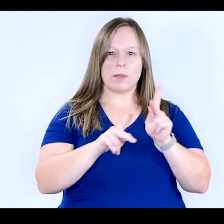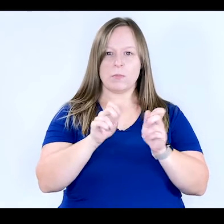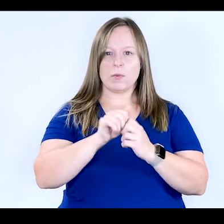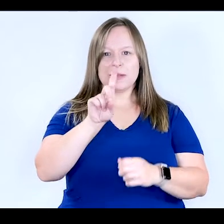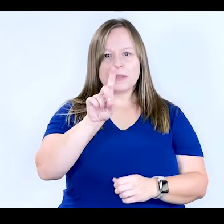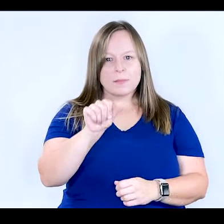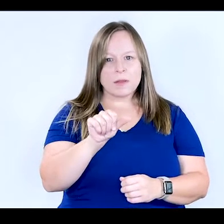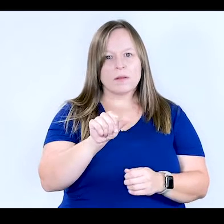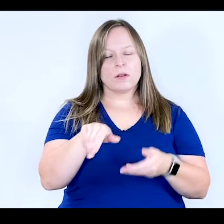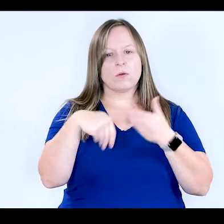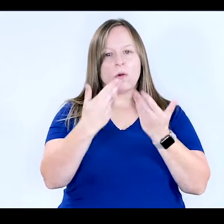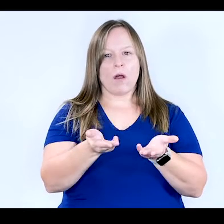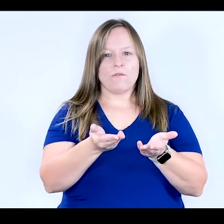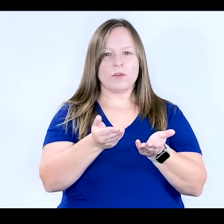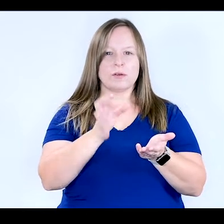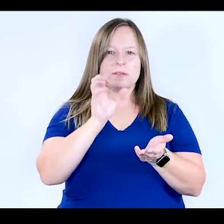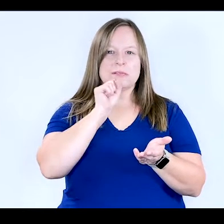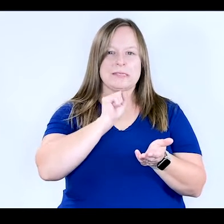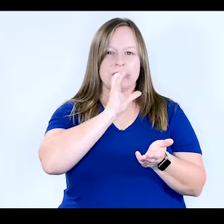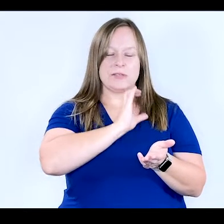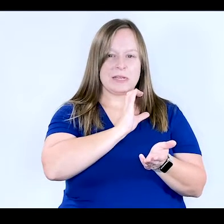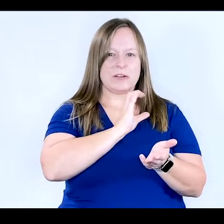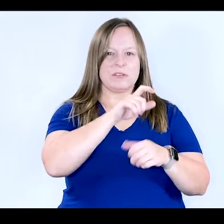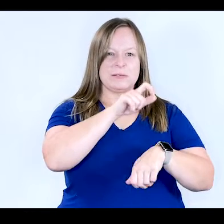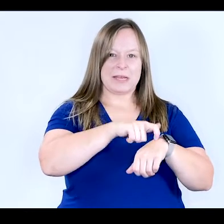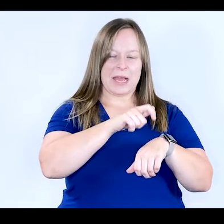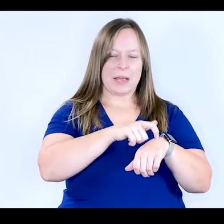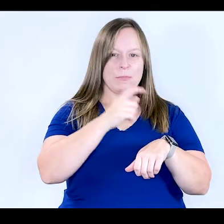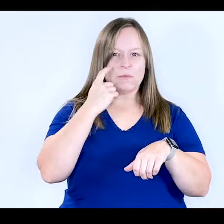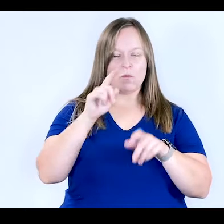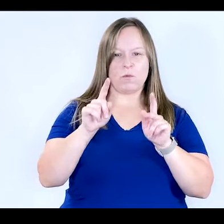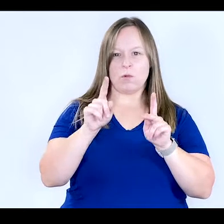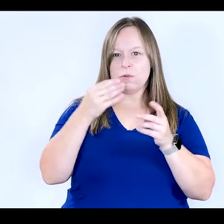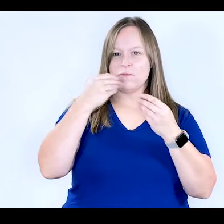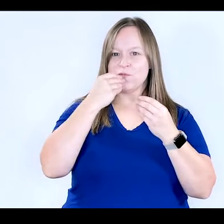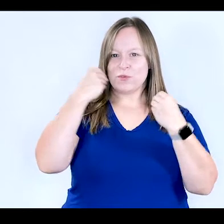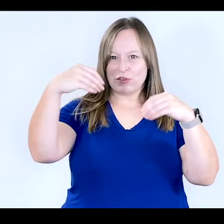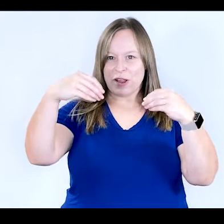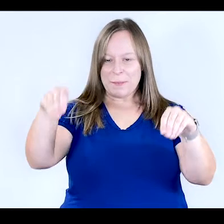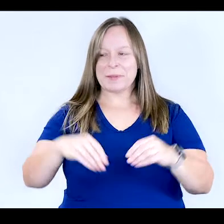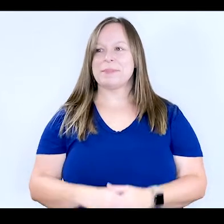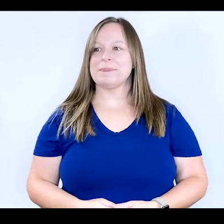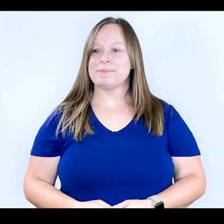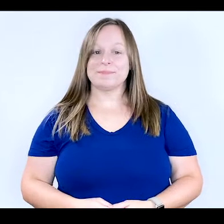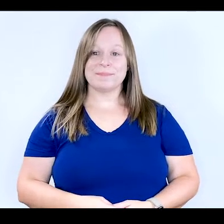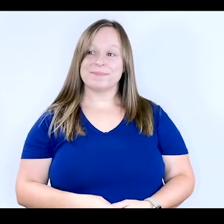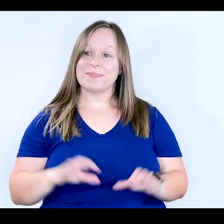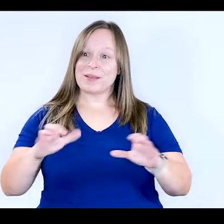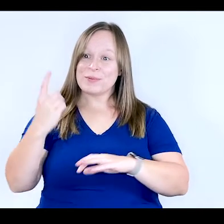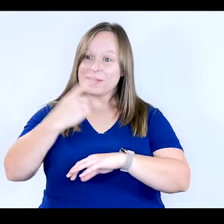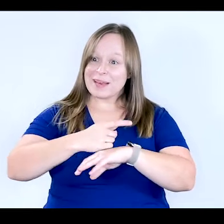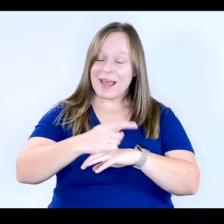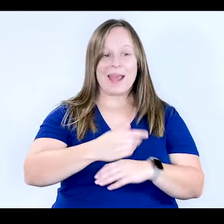the special times offered to seniors for grocery shopping. Hi Marc. How are you today? I'm great, thank you. So glad to be with you on this topic.